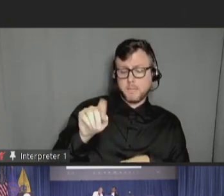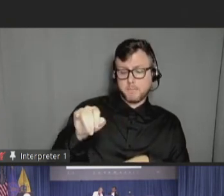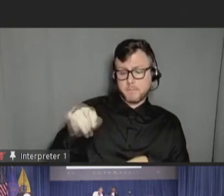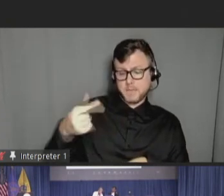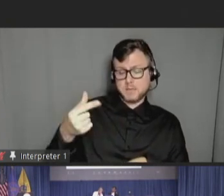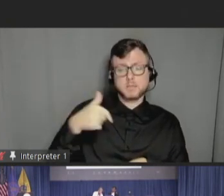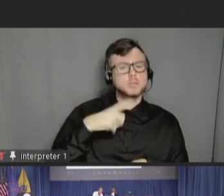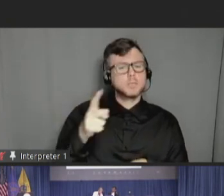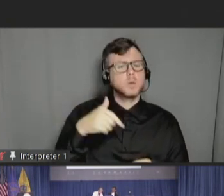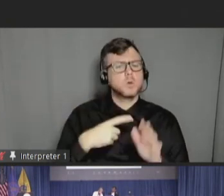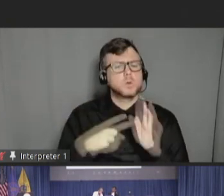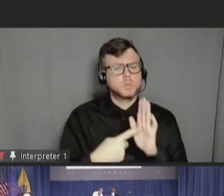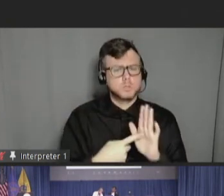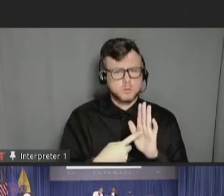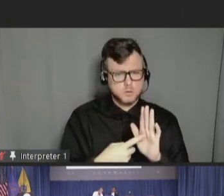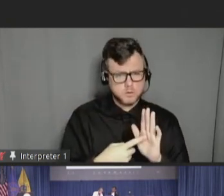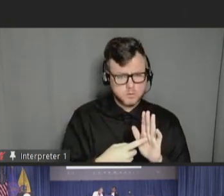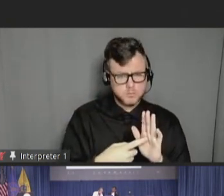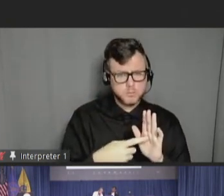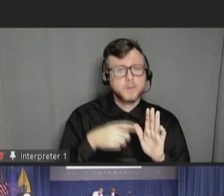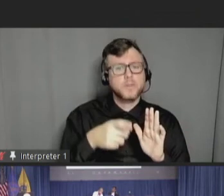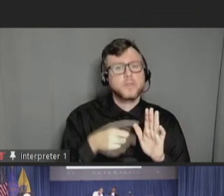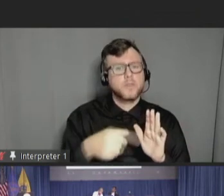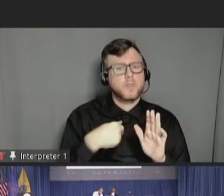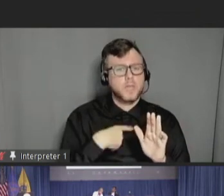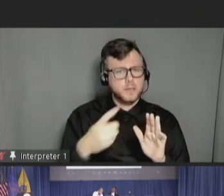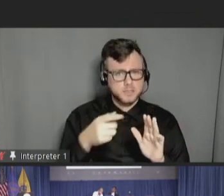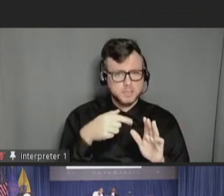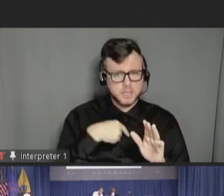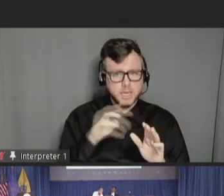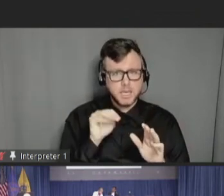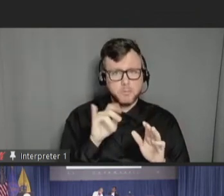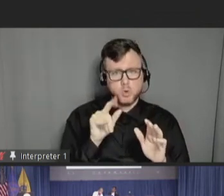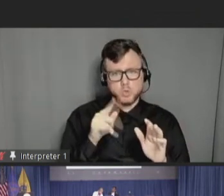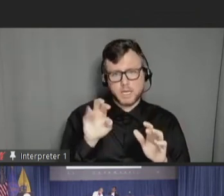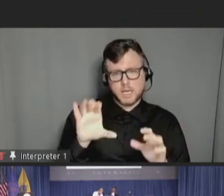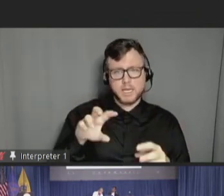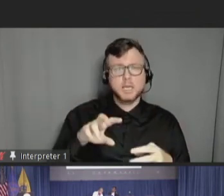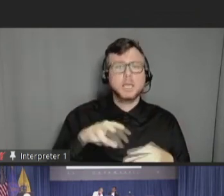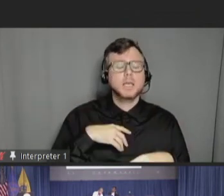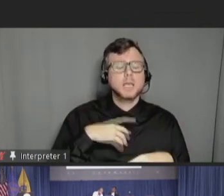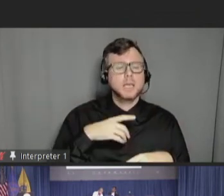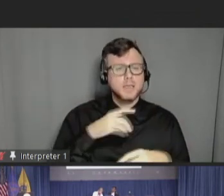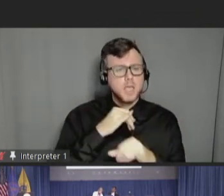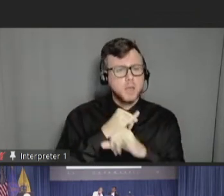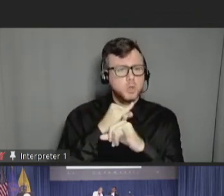the regions that were particularly immunogenic during this immunization process are highlighted